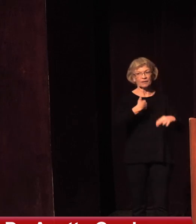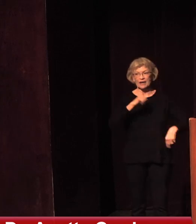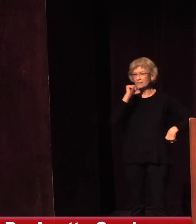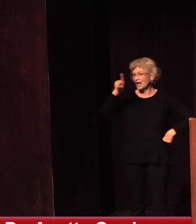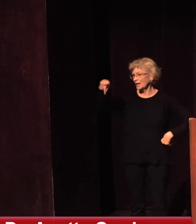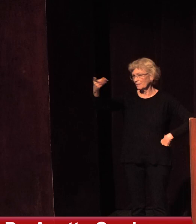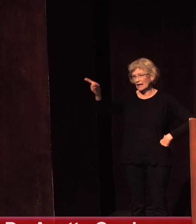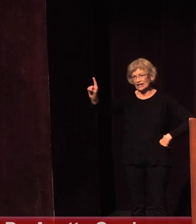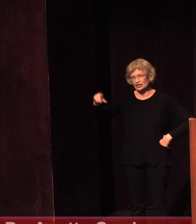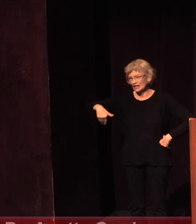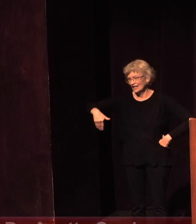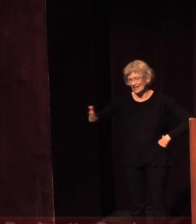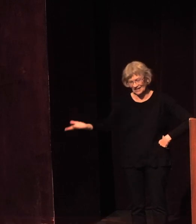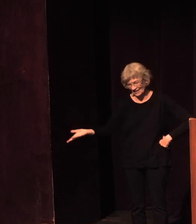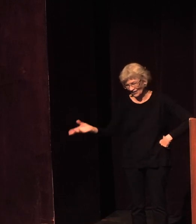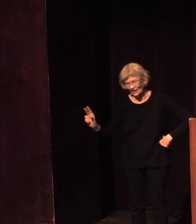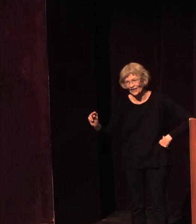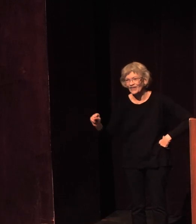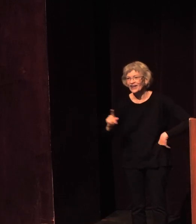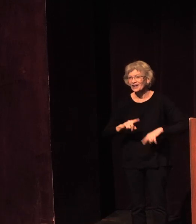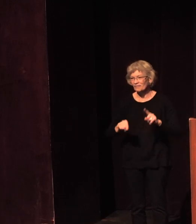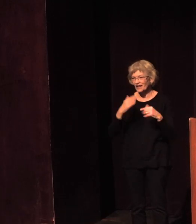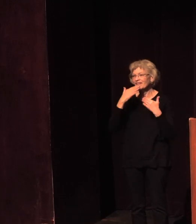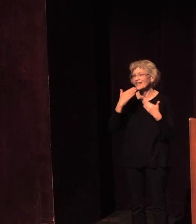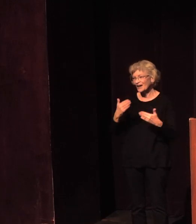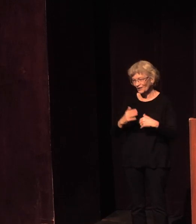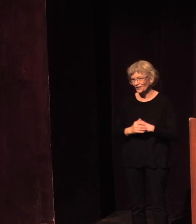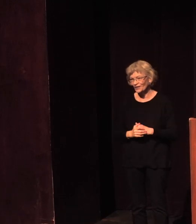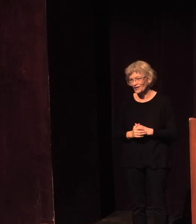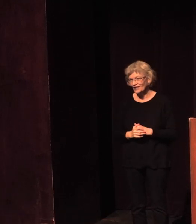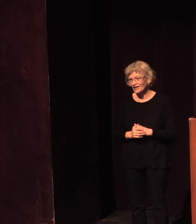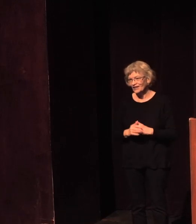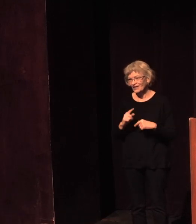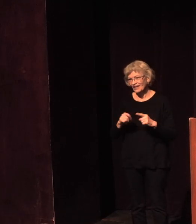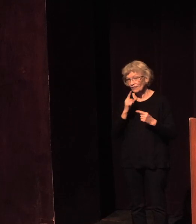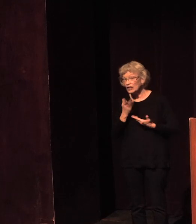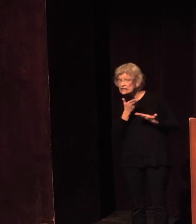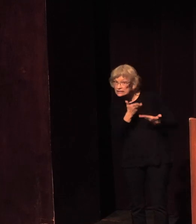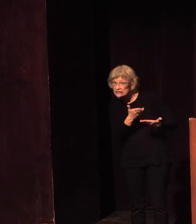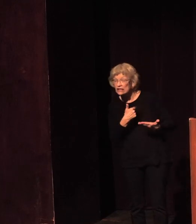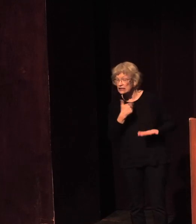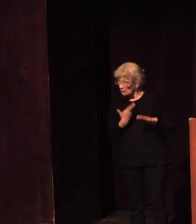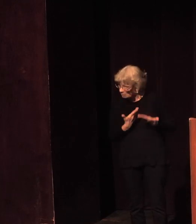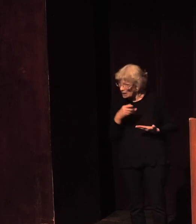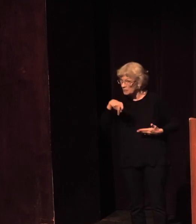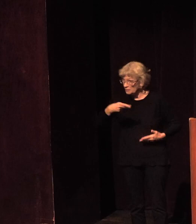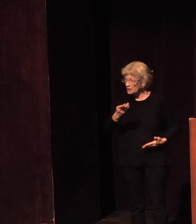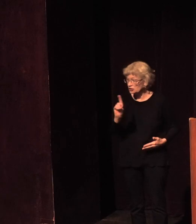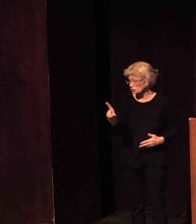»: Well, I would like to first thank Corolla for the additional degree but I am not a doctor. But I appreciate the suggestion